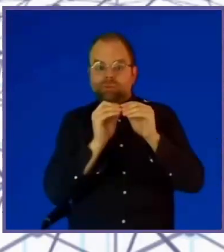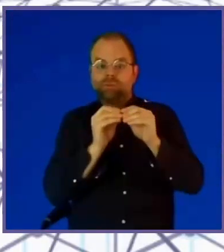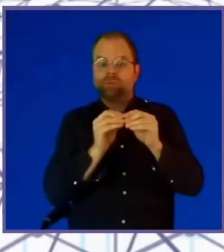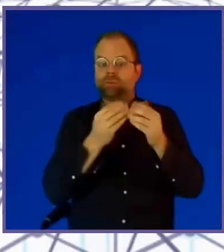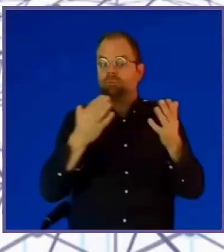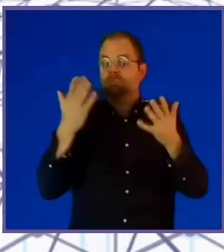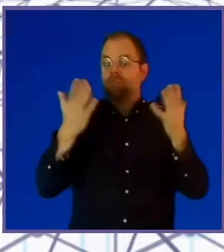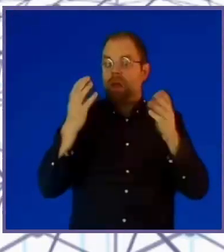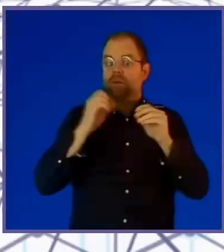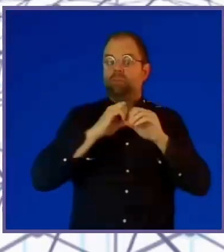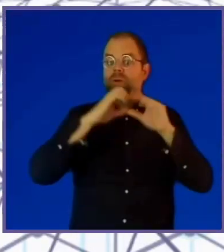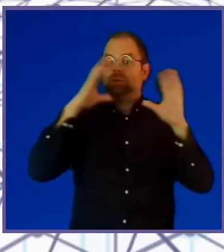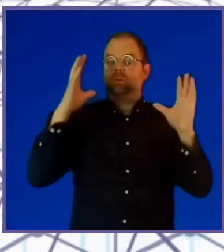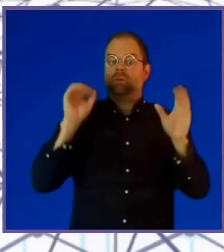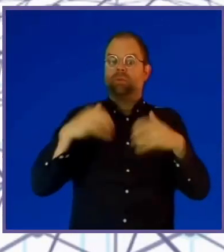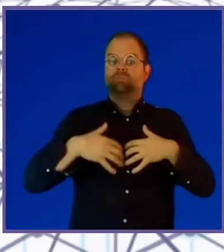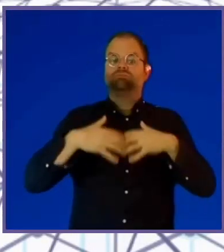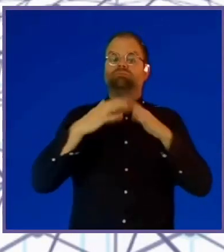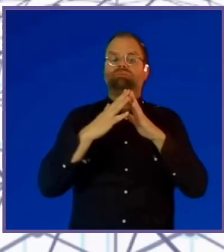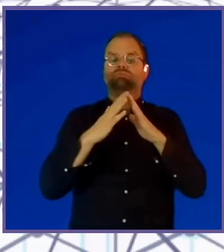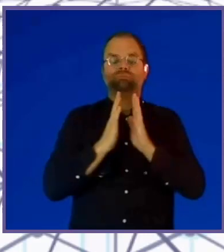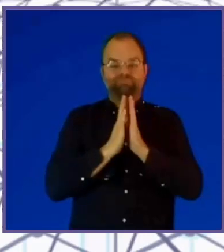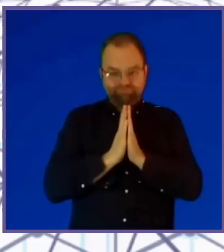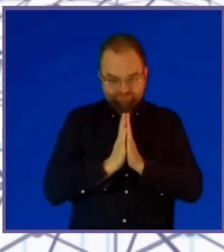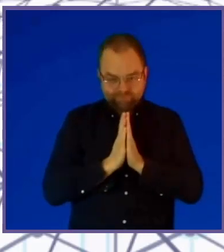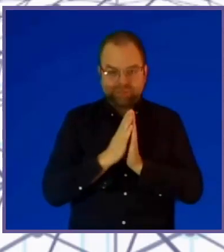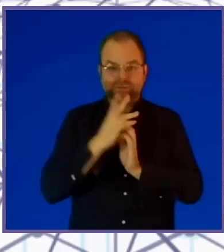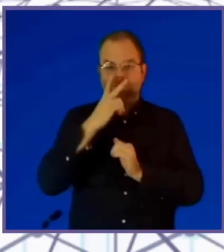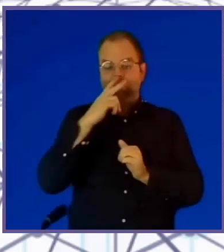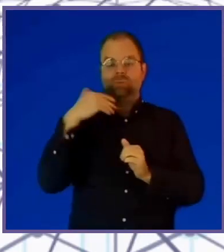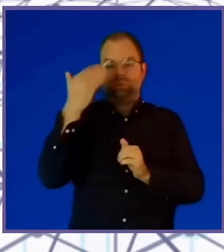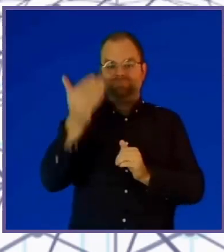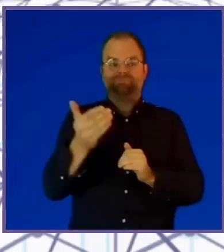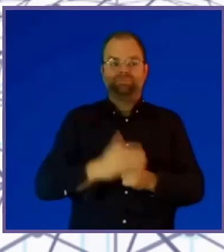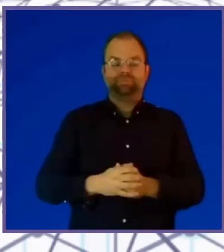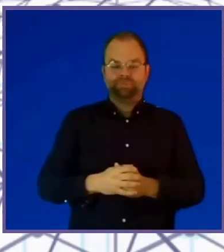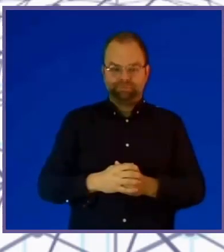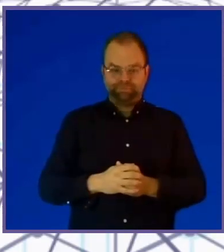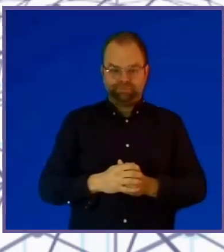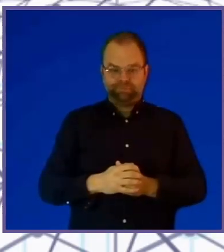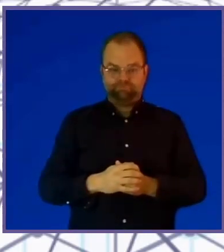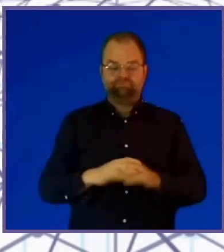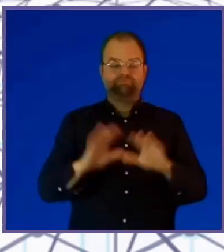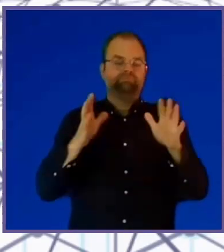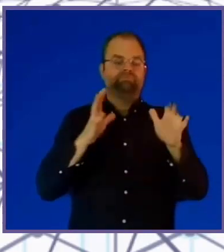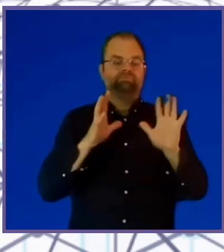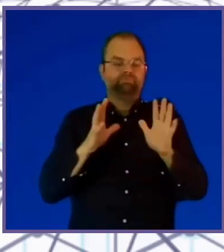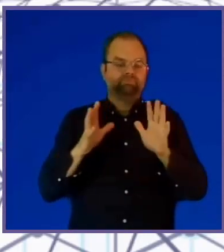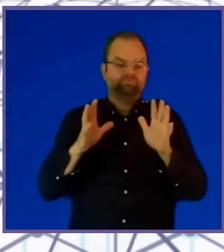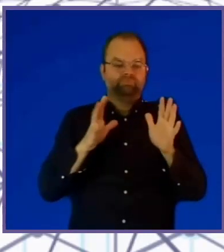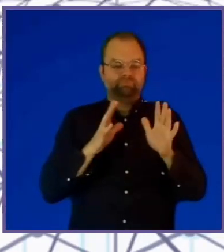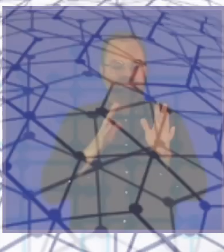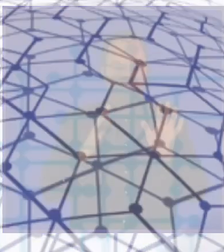Session and I don't know what happens next, so I could see talking. Oh, good. There we go. Someone's told me takes the stage.